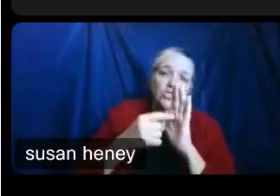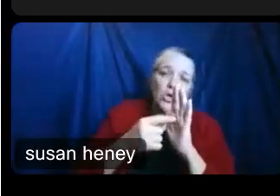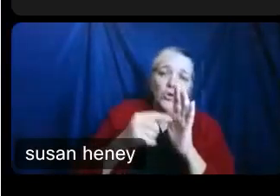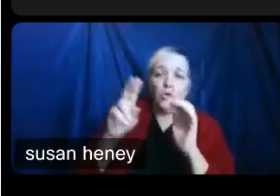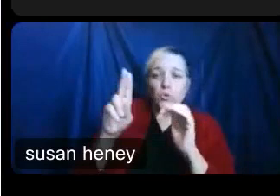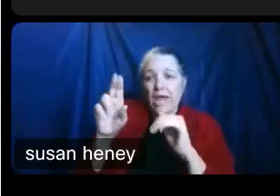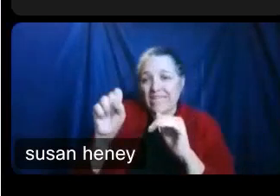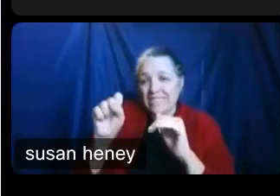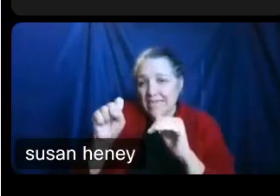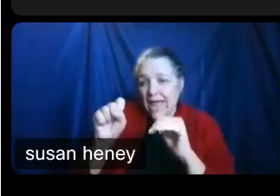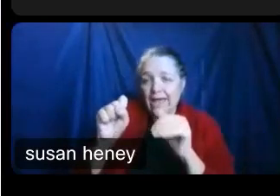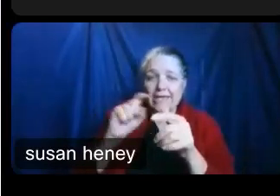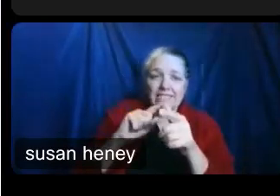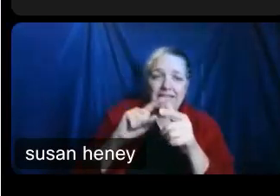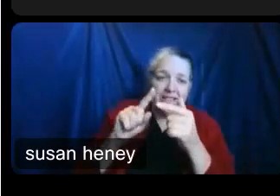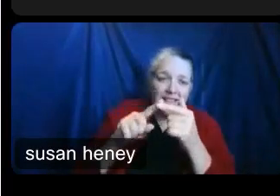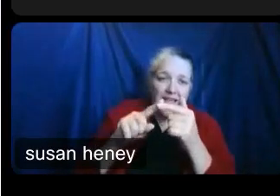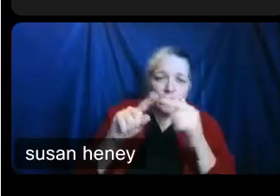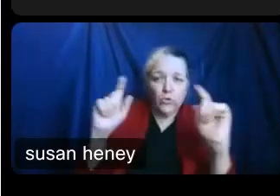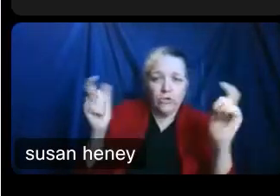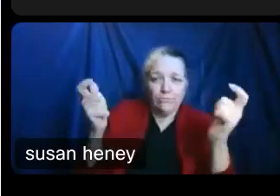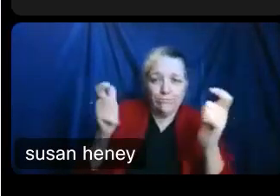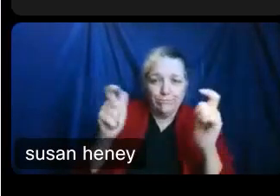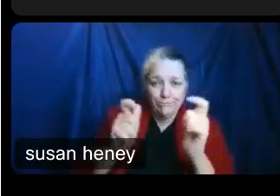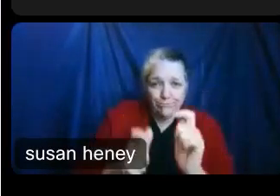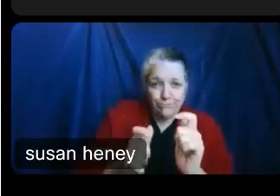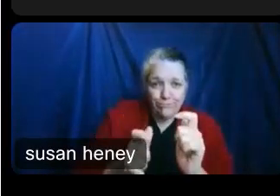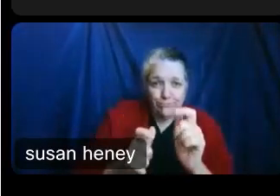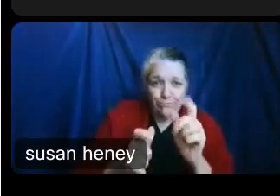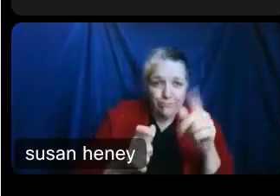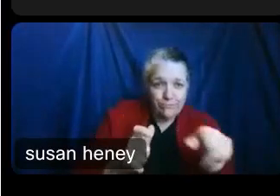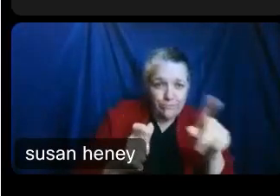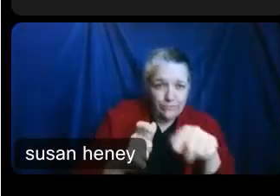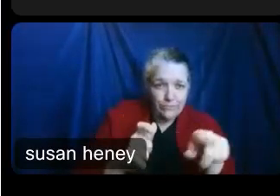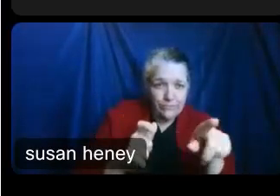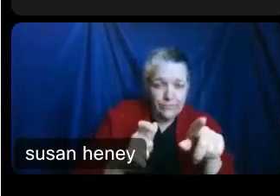then start showing other related profiles here. So, you can see that it goes into the